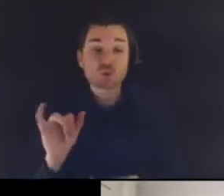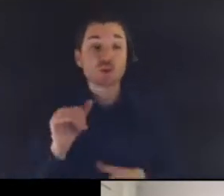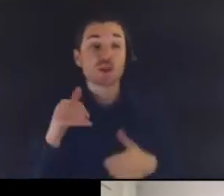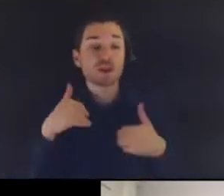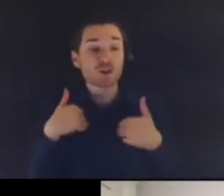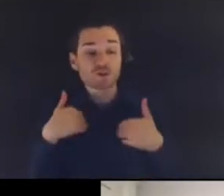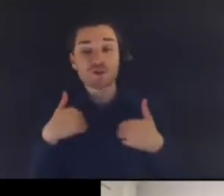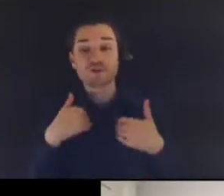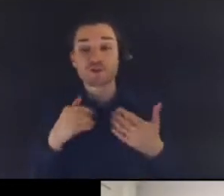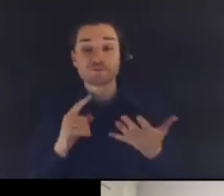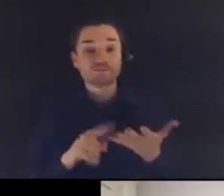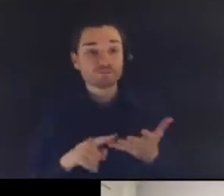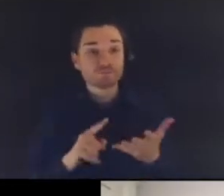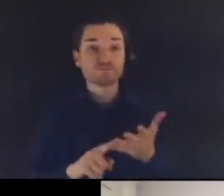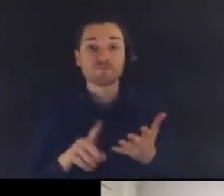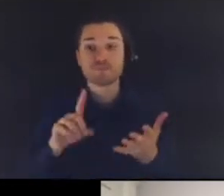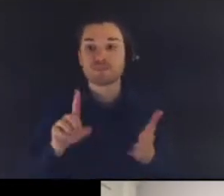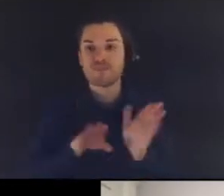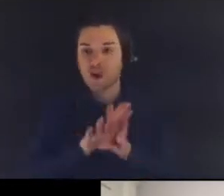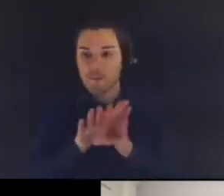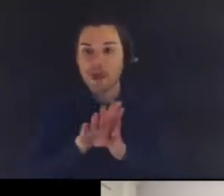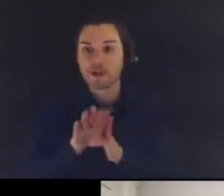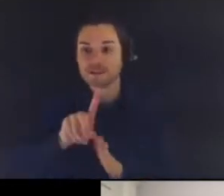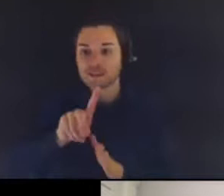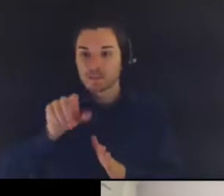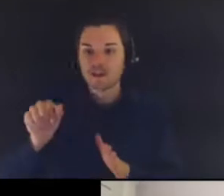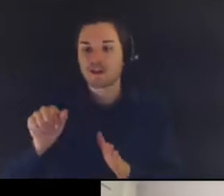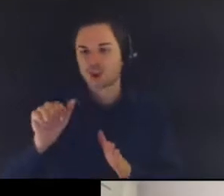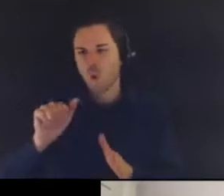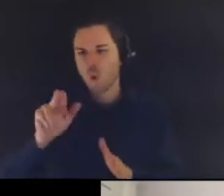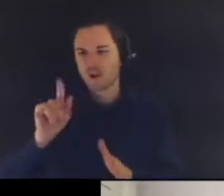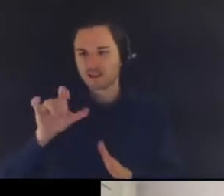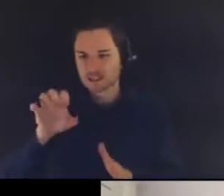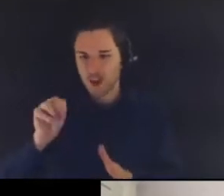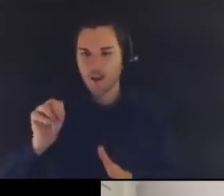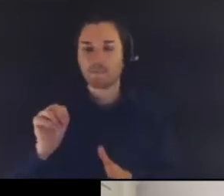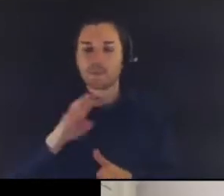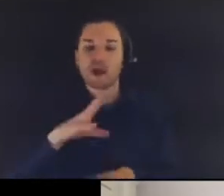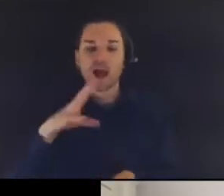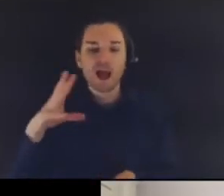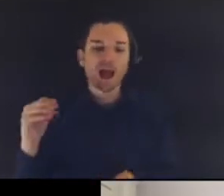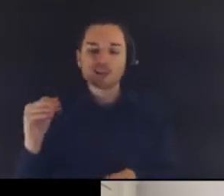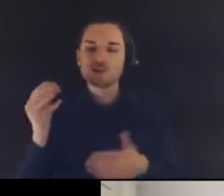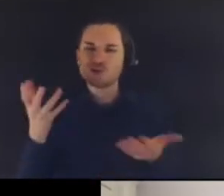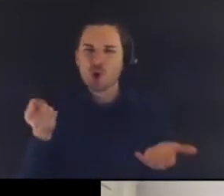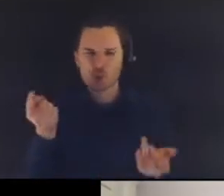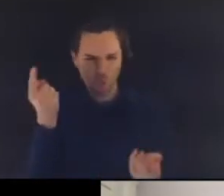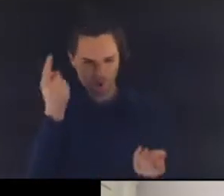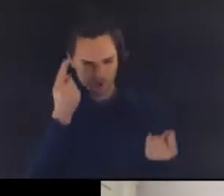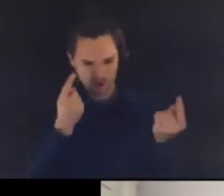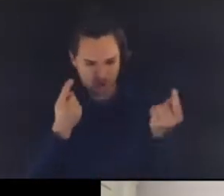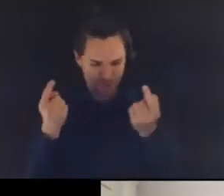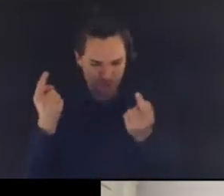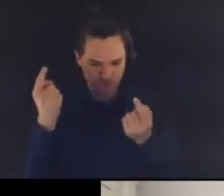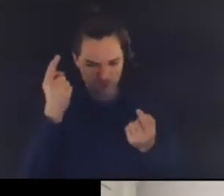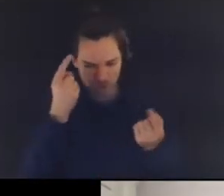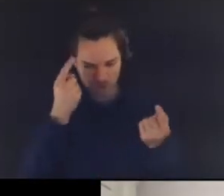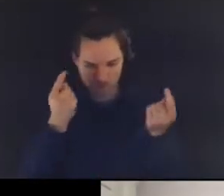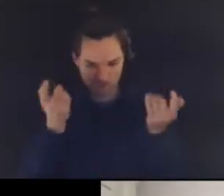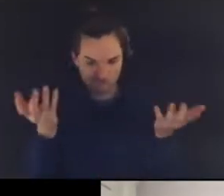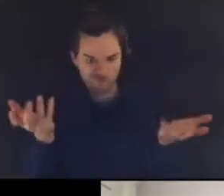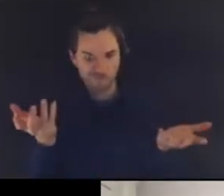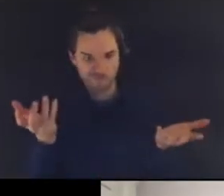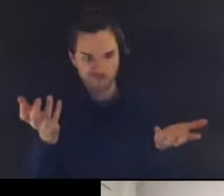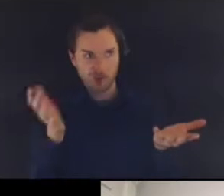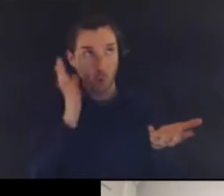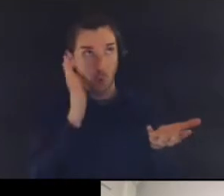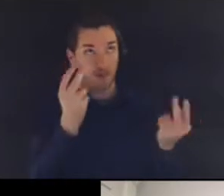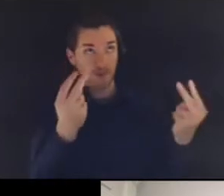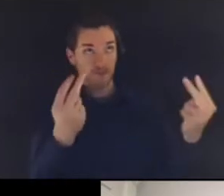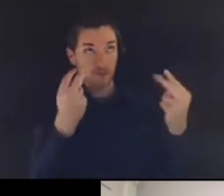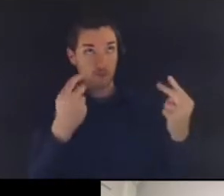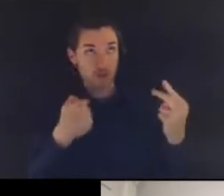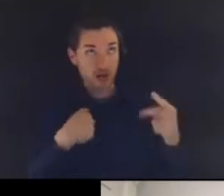autism, and so you wonder, will I be seen as a burden? when you disclose these things.